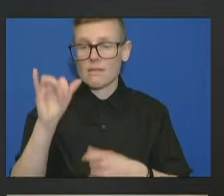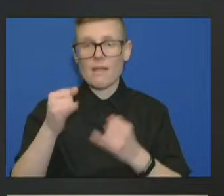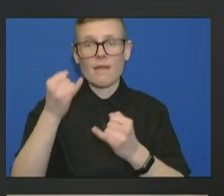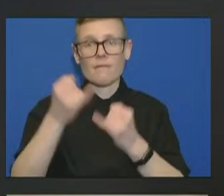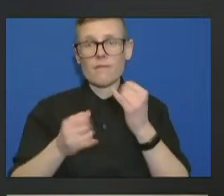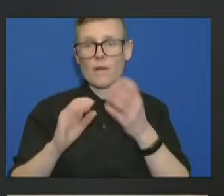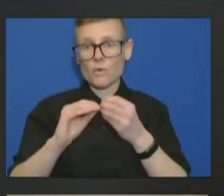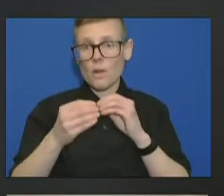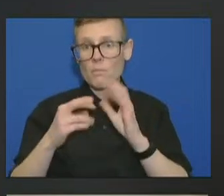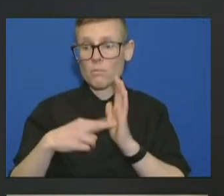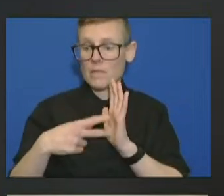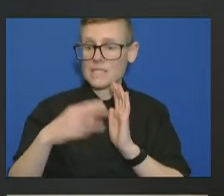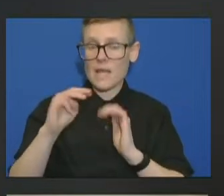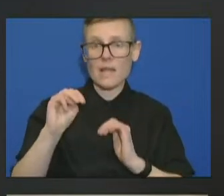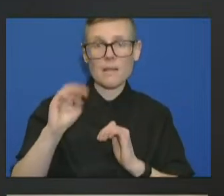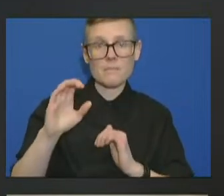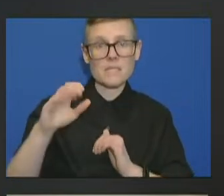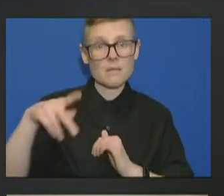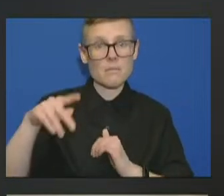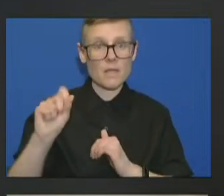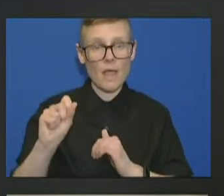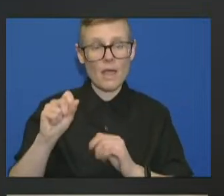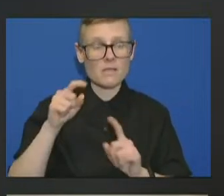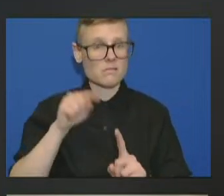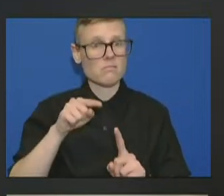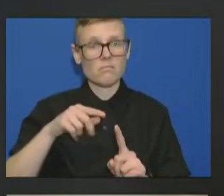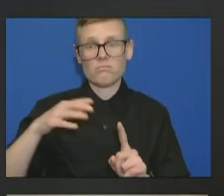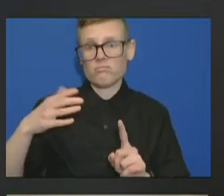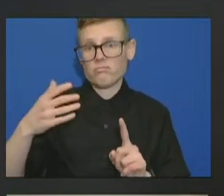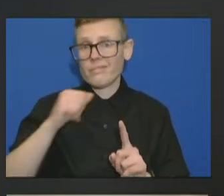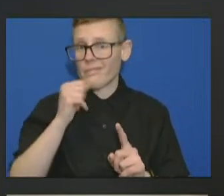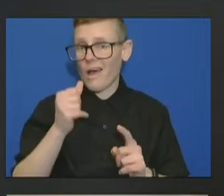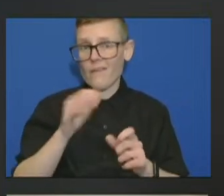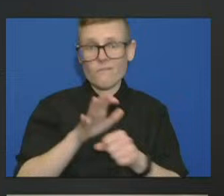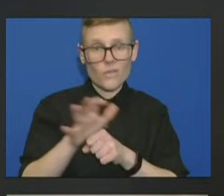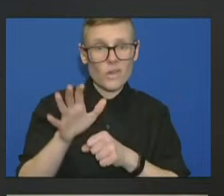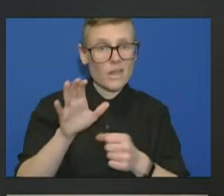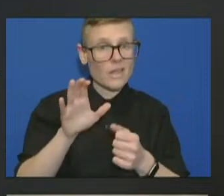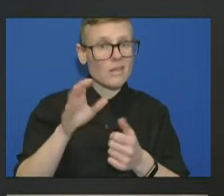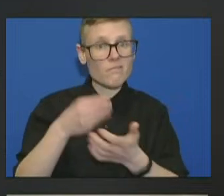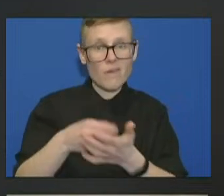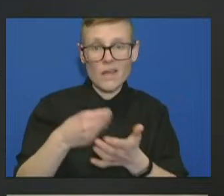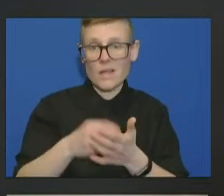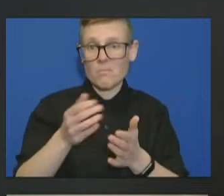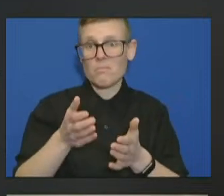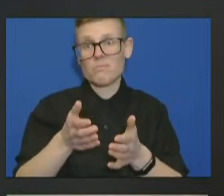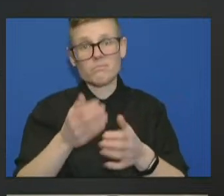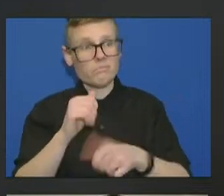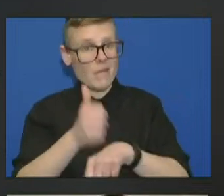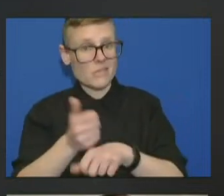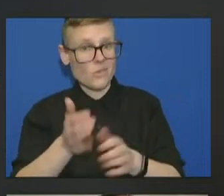that final number. So if for some reason that final number